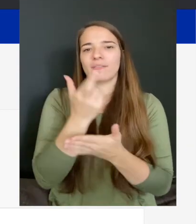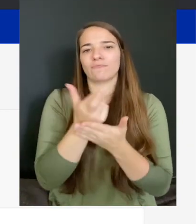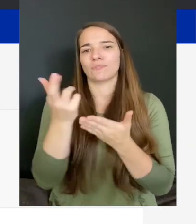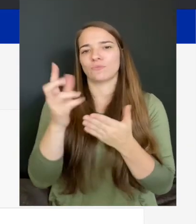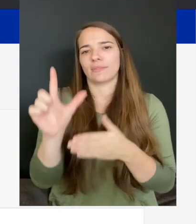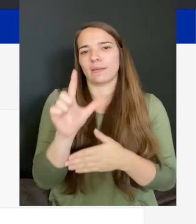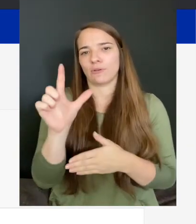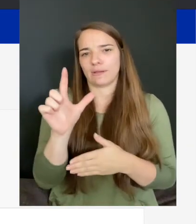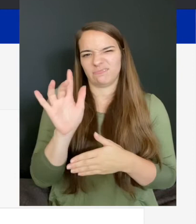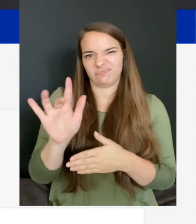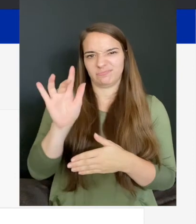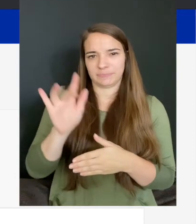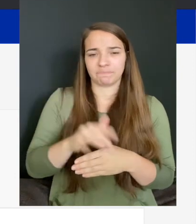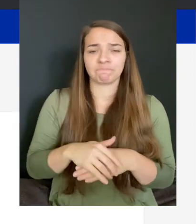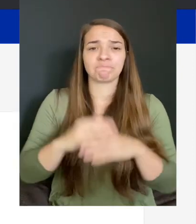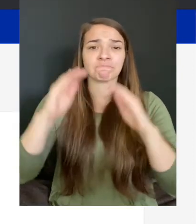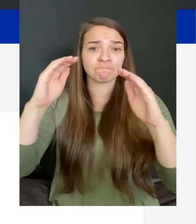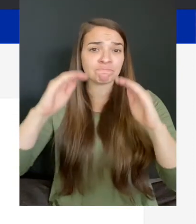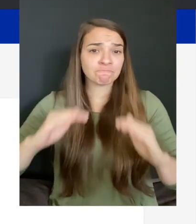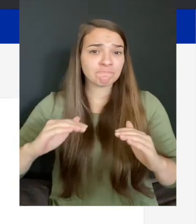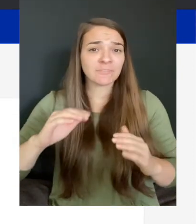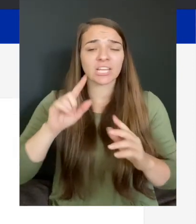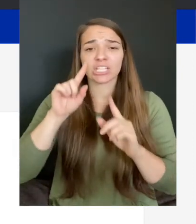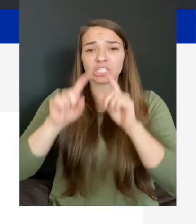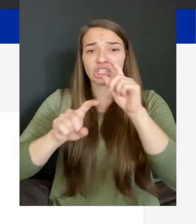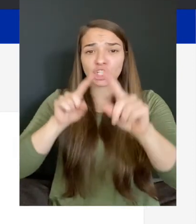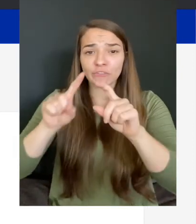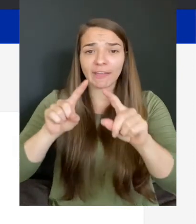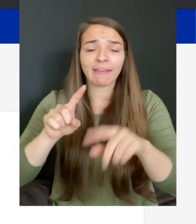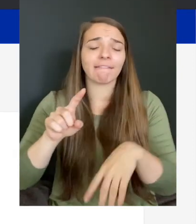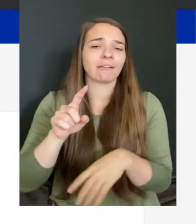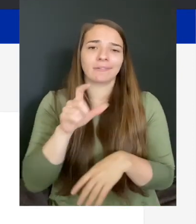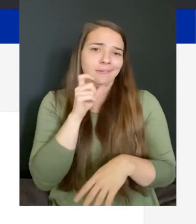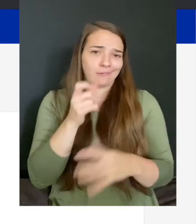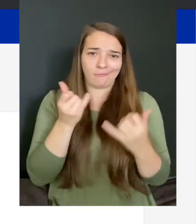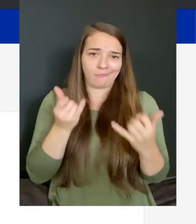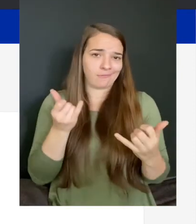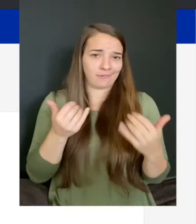The next tab is surveys, we don't currently have any surveys right there, but if we ever